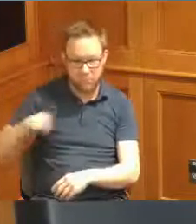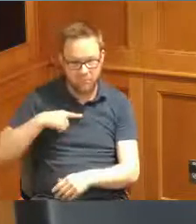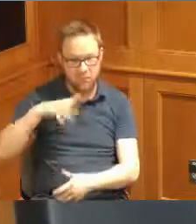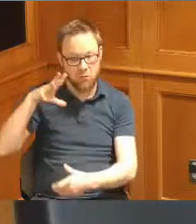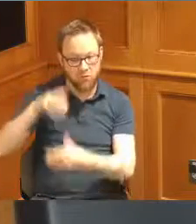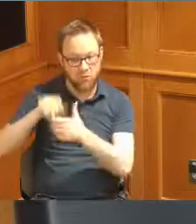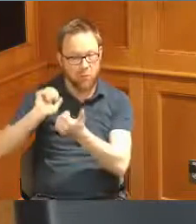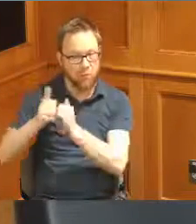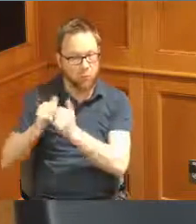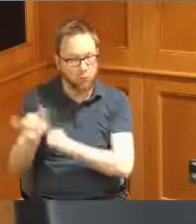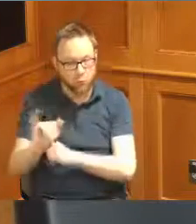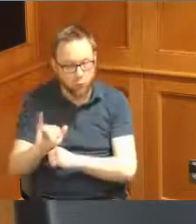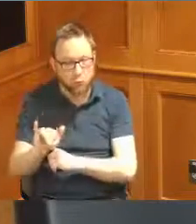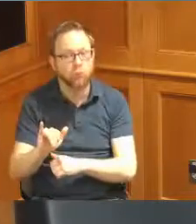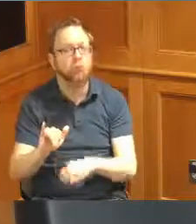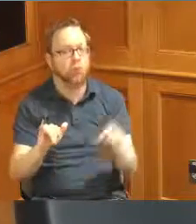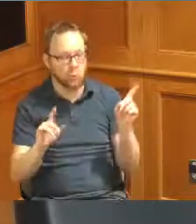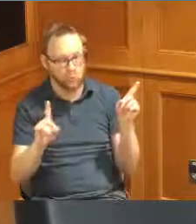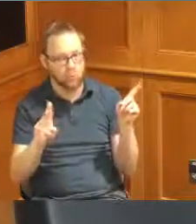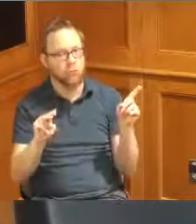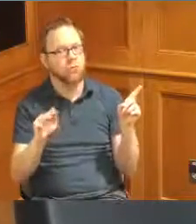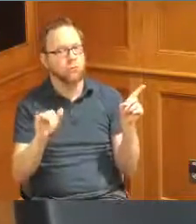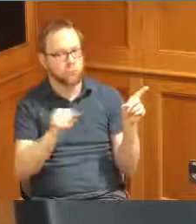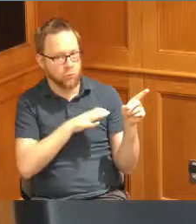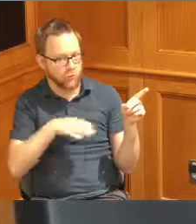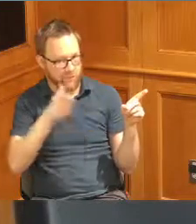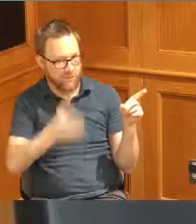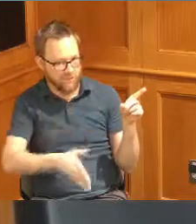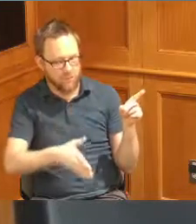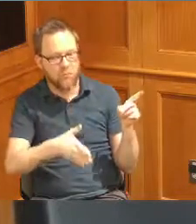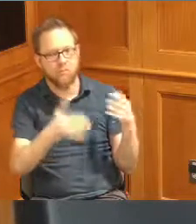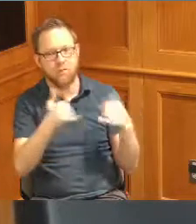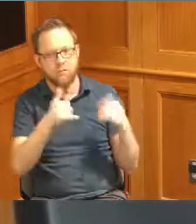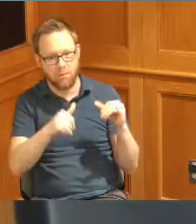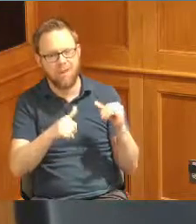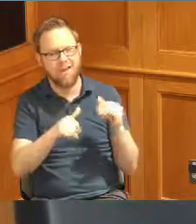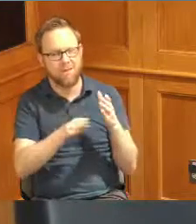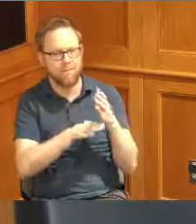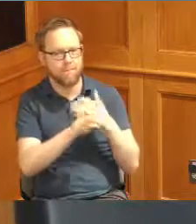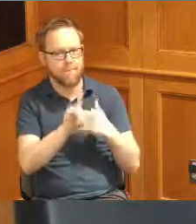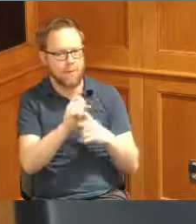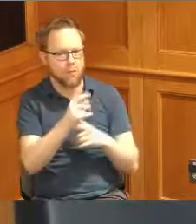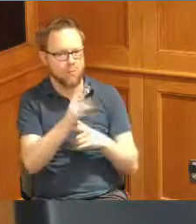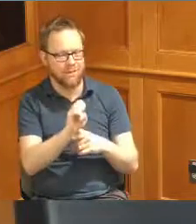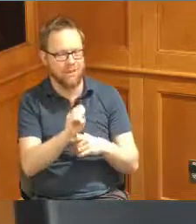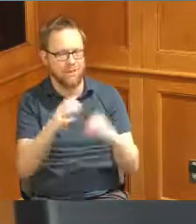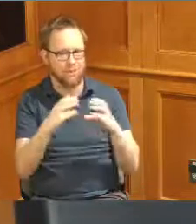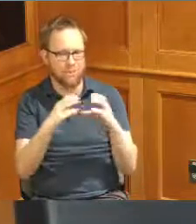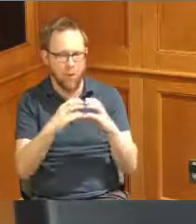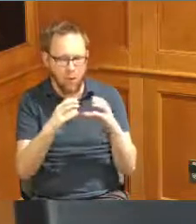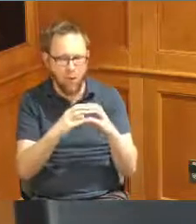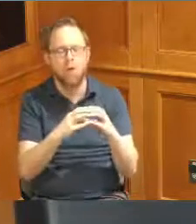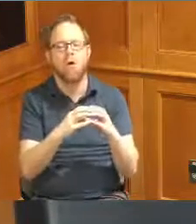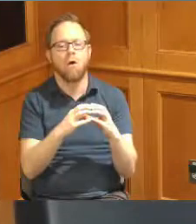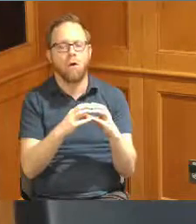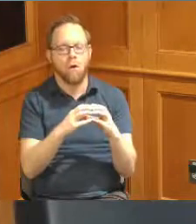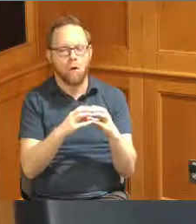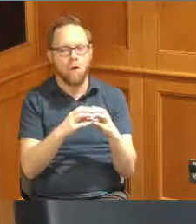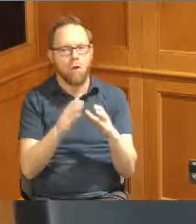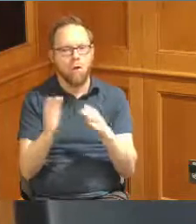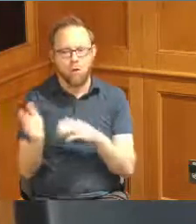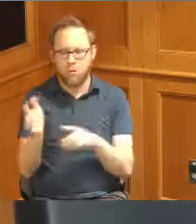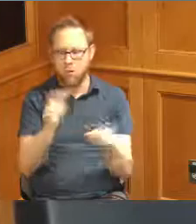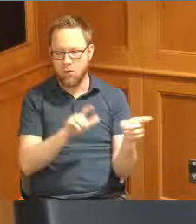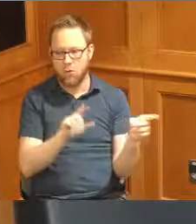know Commissioner Dumas has been she played minor league softball we also have Commissioner Driehaus